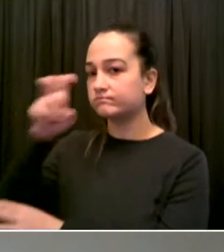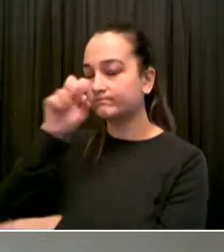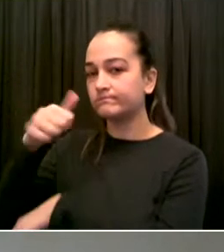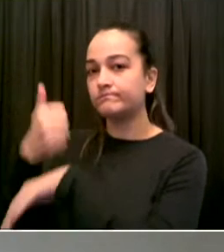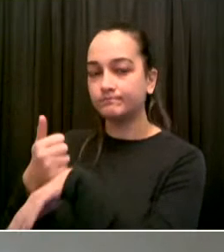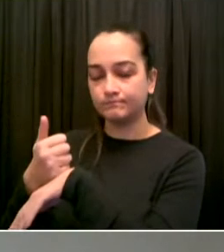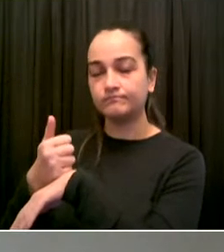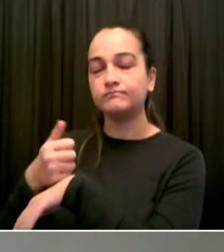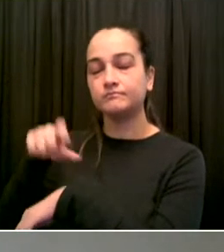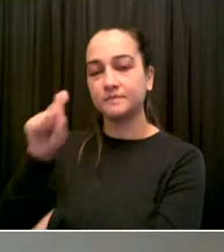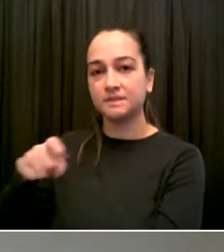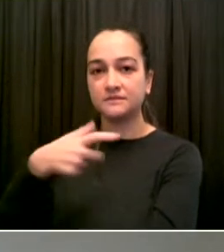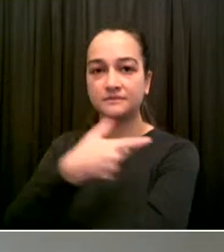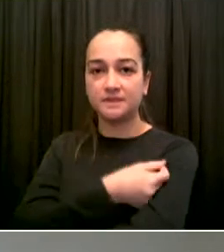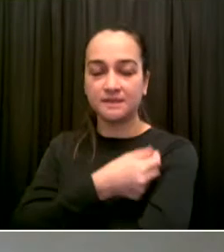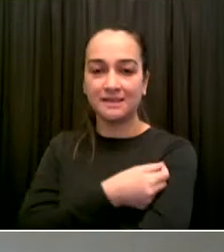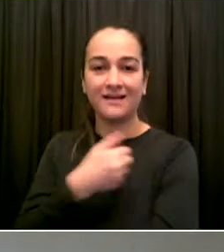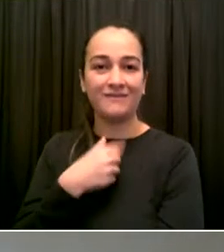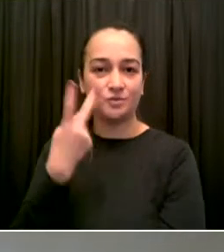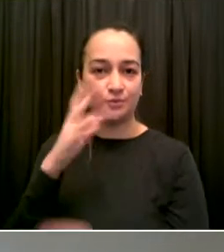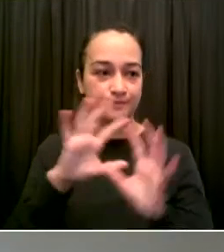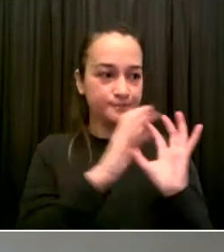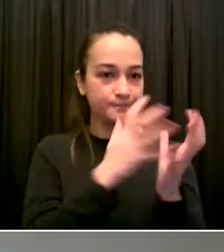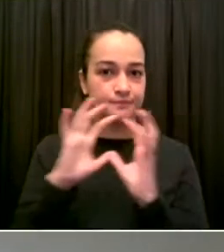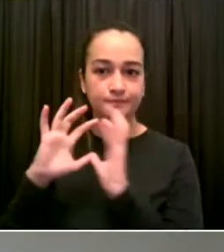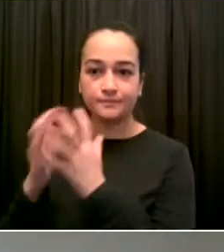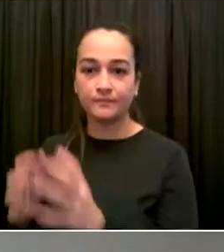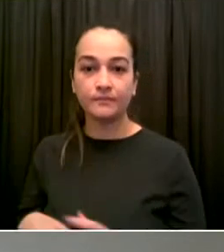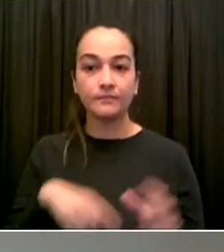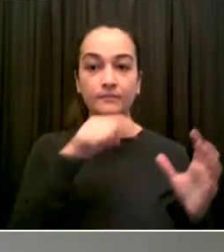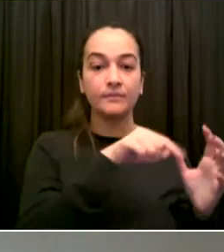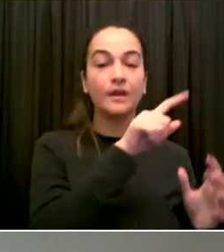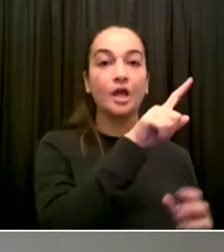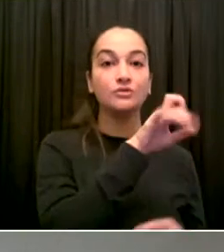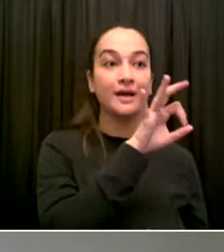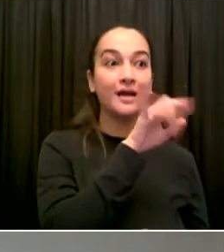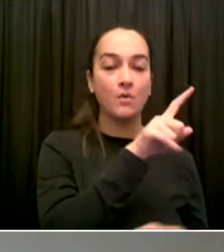BUILDING. FOR ALL STAFF AND TEACHERS IN